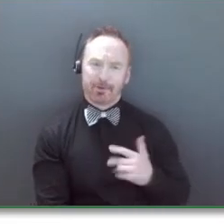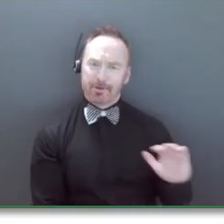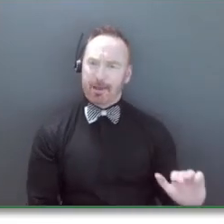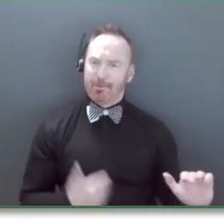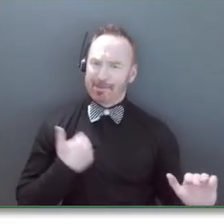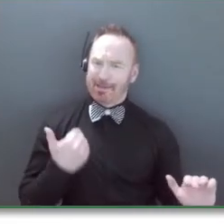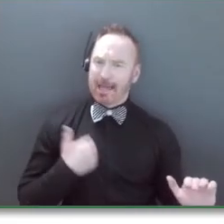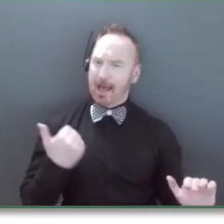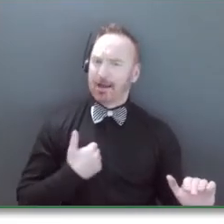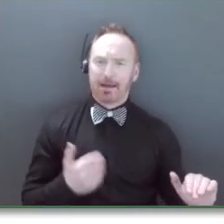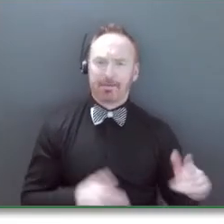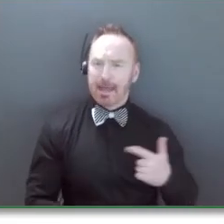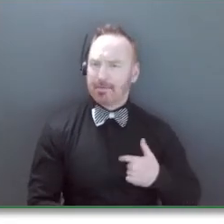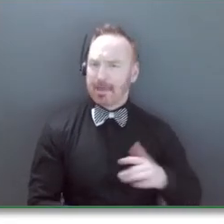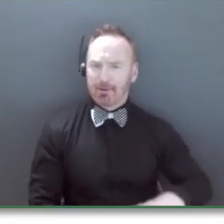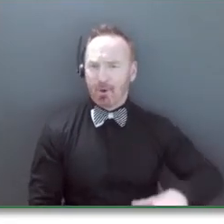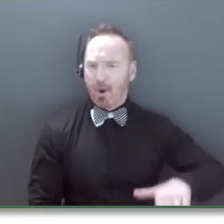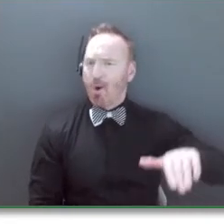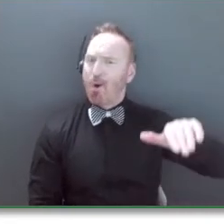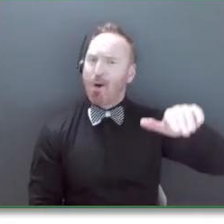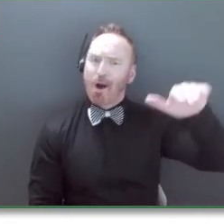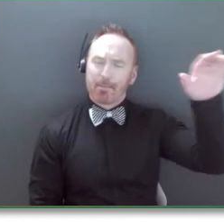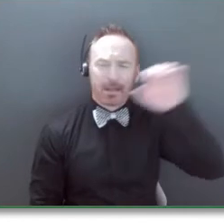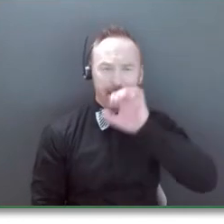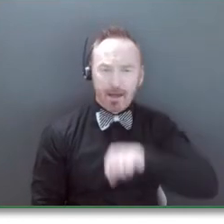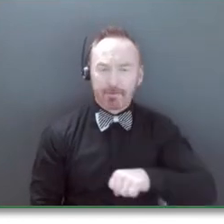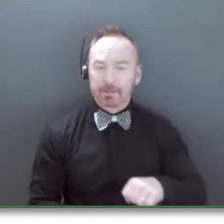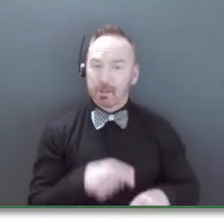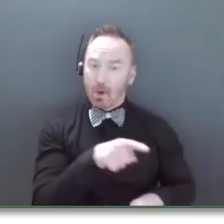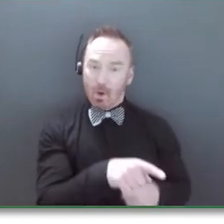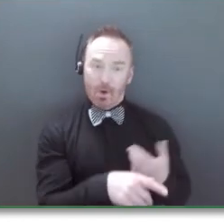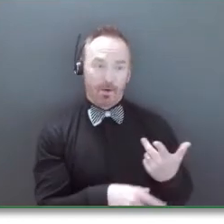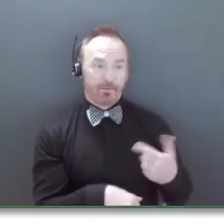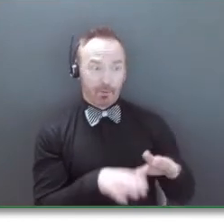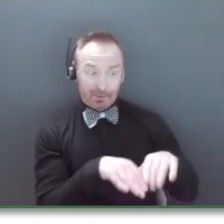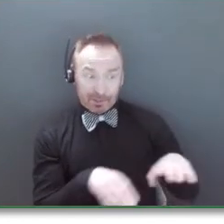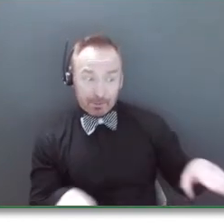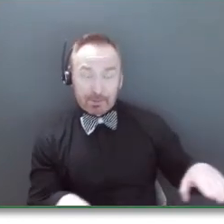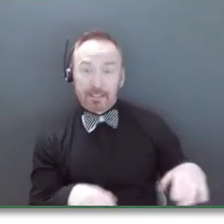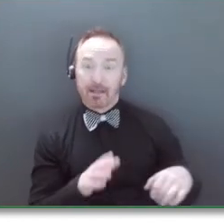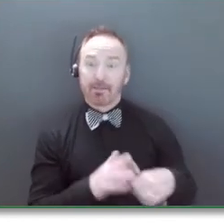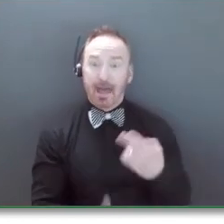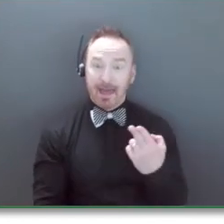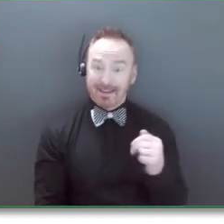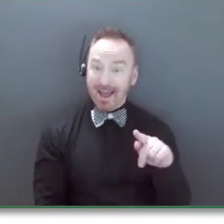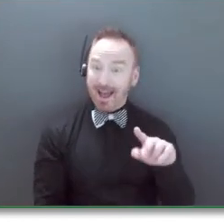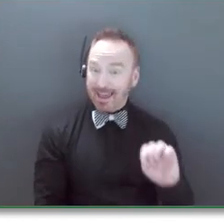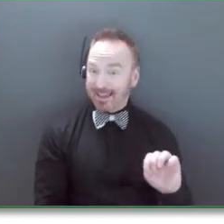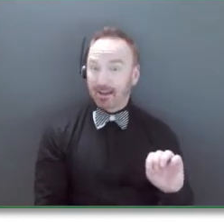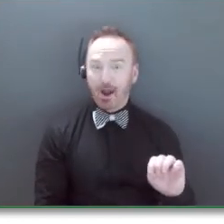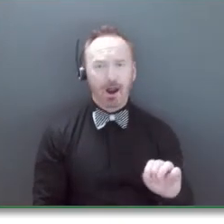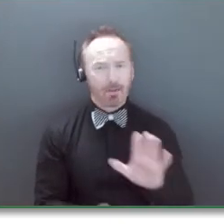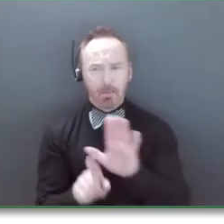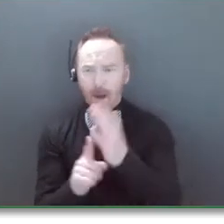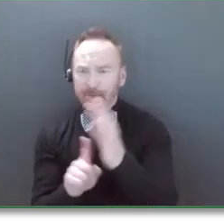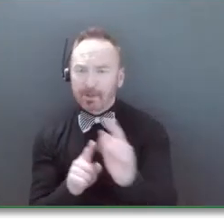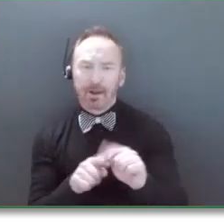very very popular and and and a wonderful a wonderful part of our program. Next slide please.